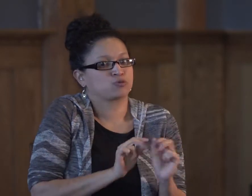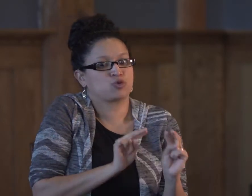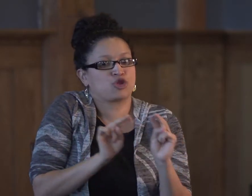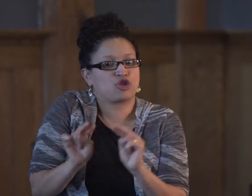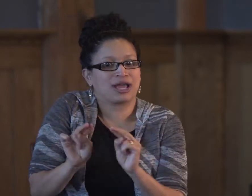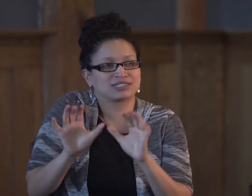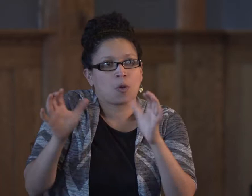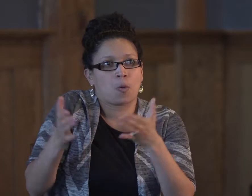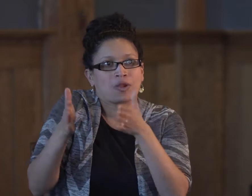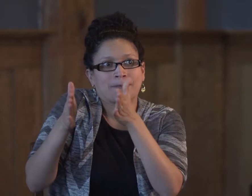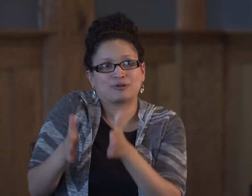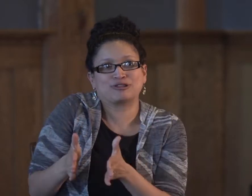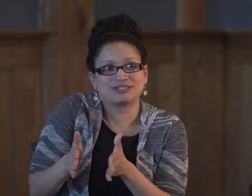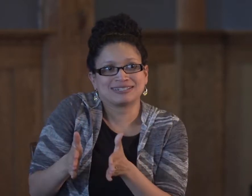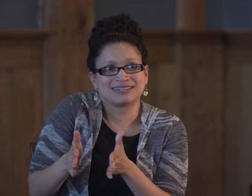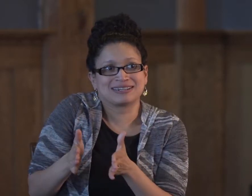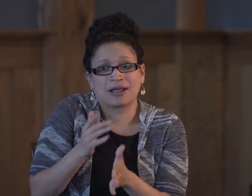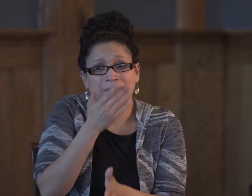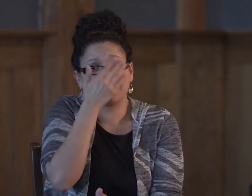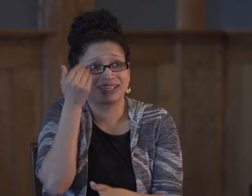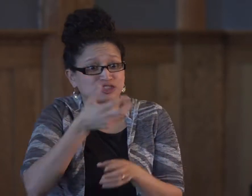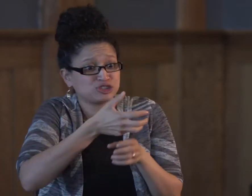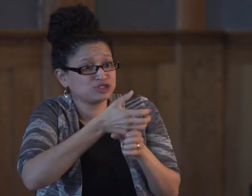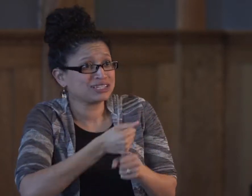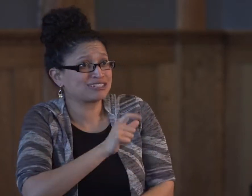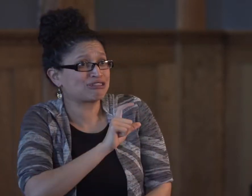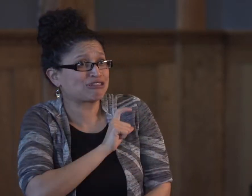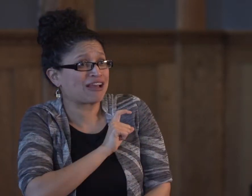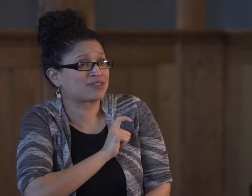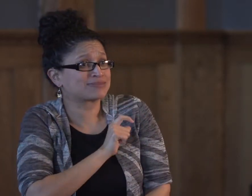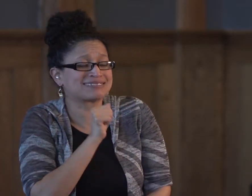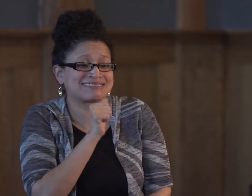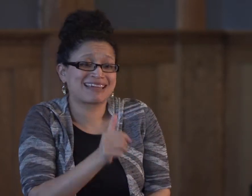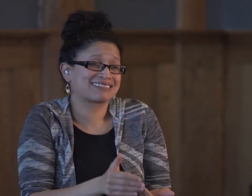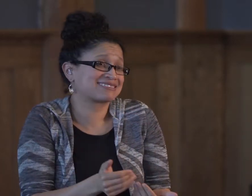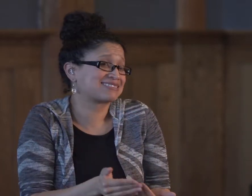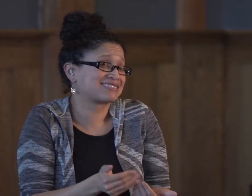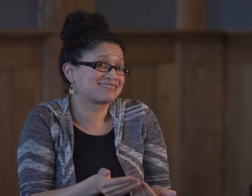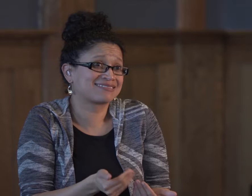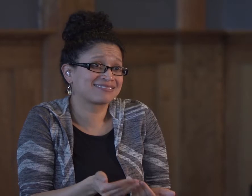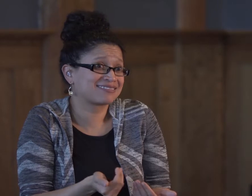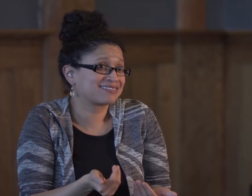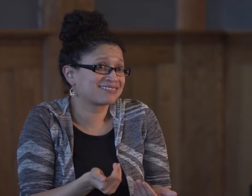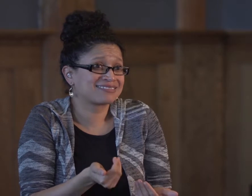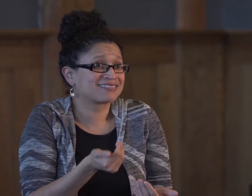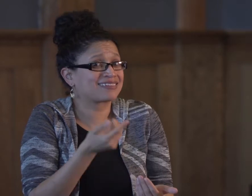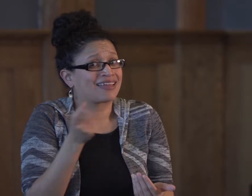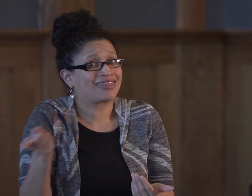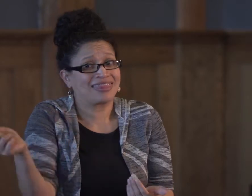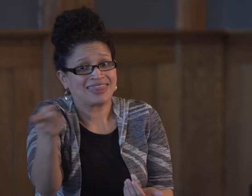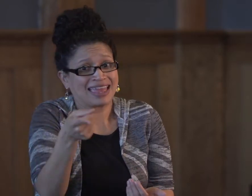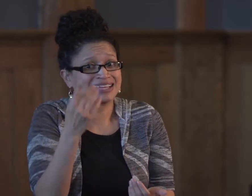be sensitive to looking to that individual as a whole person, because within our community,